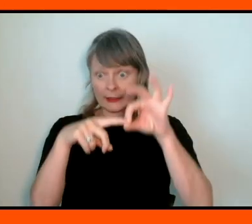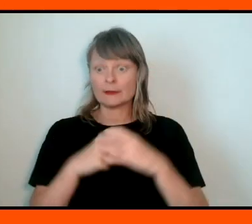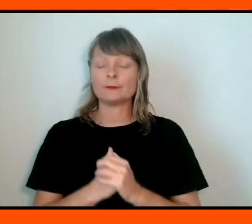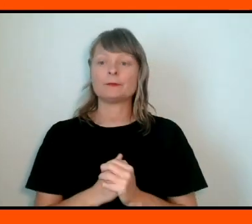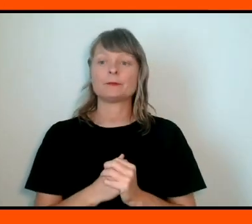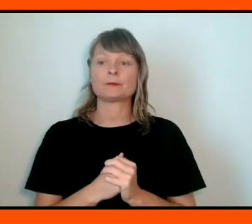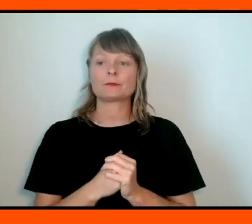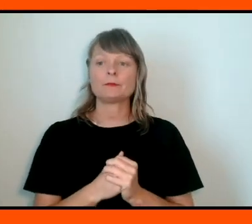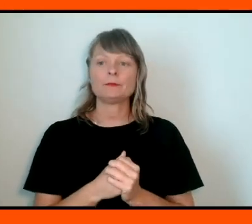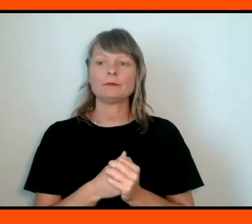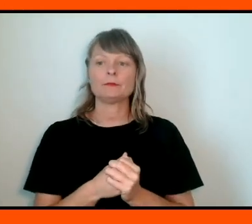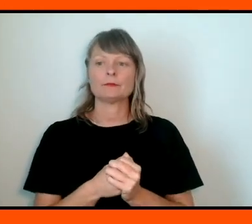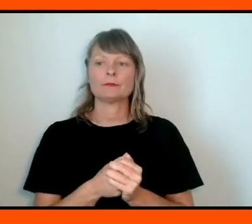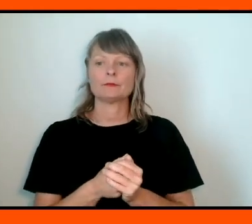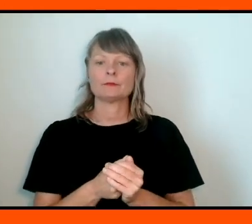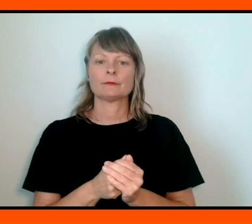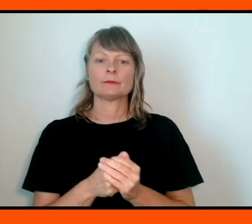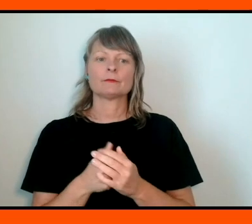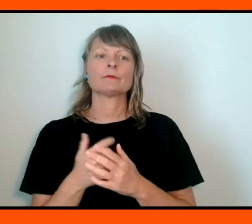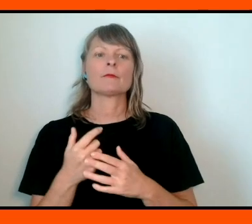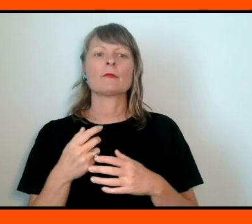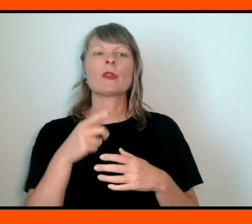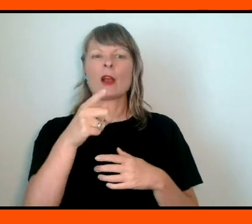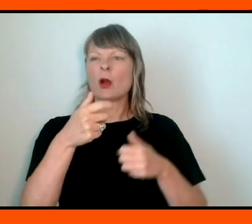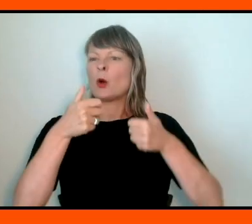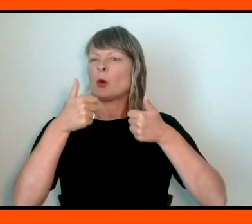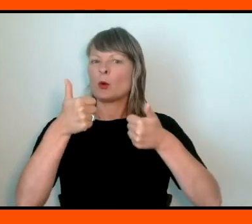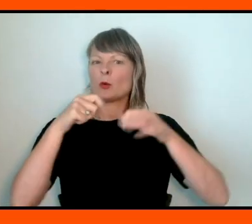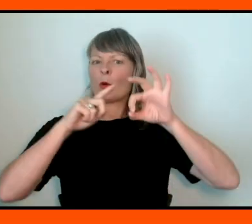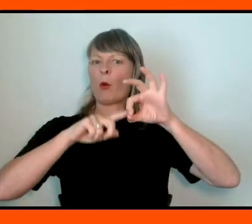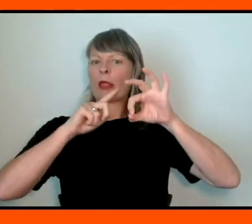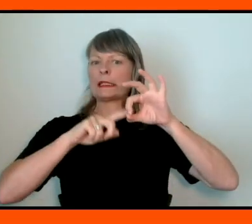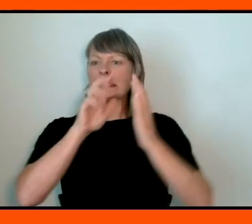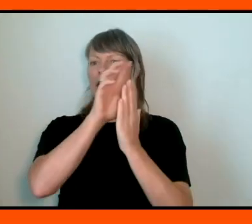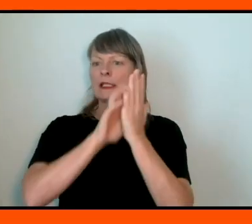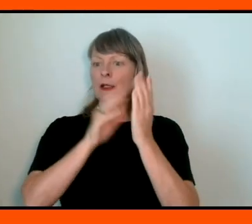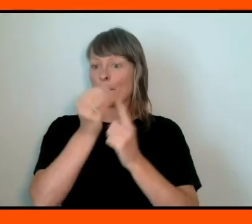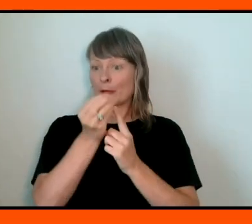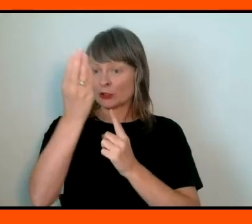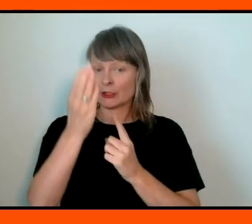In terms of making a high quality submission it’s really important that you consider the assessment criteria